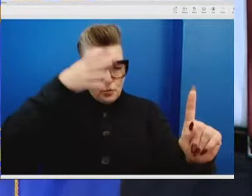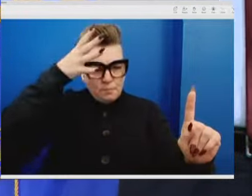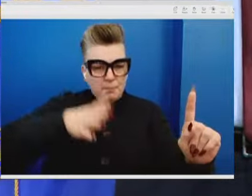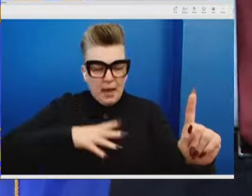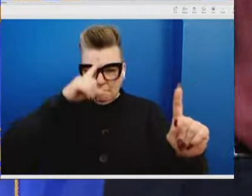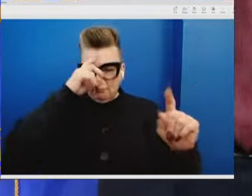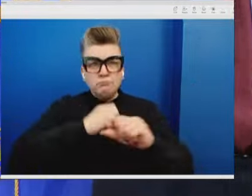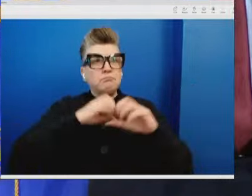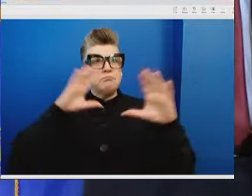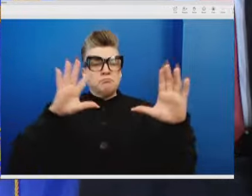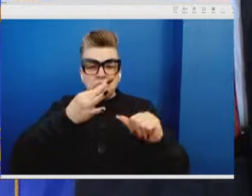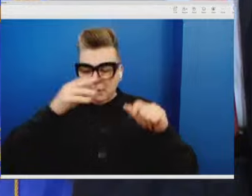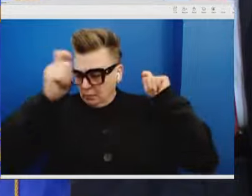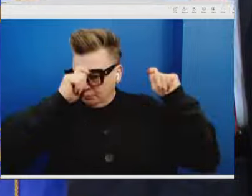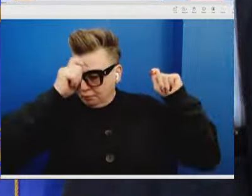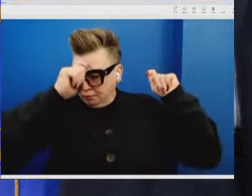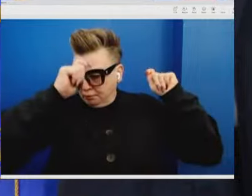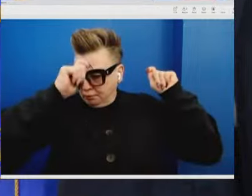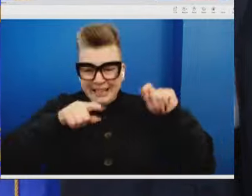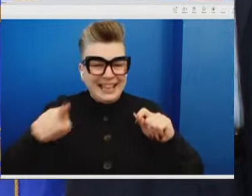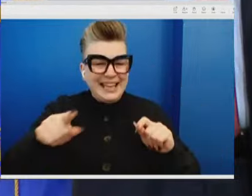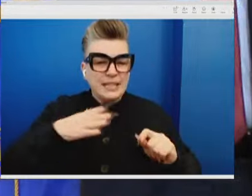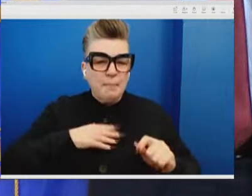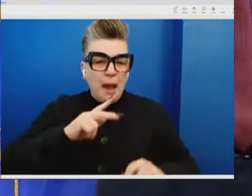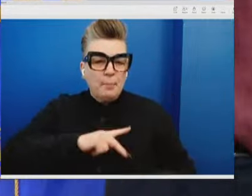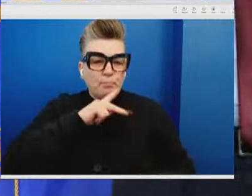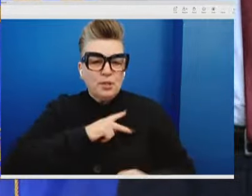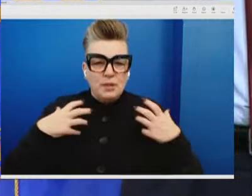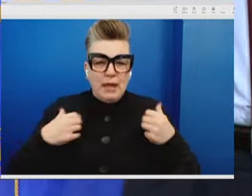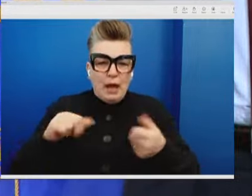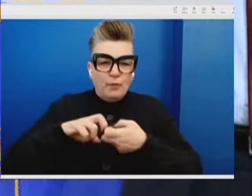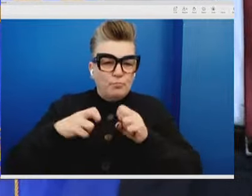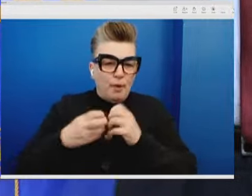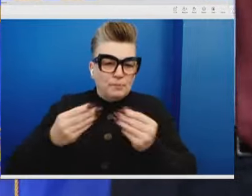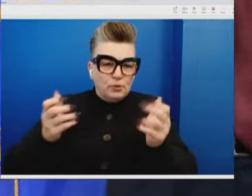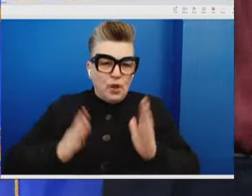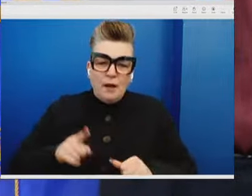I've started calling my personal health problems. It's remarkable You'll enjoy him as well. Andrew